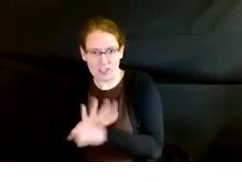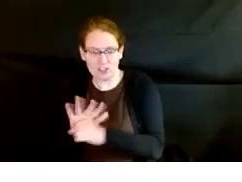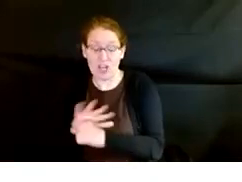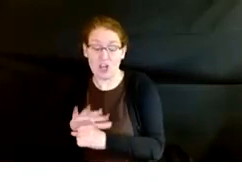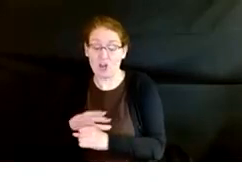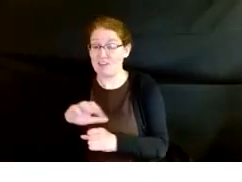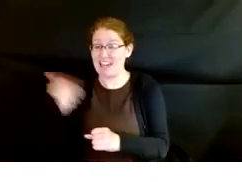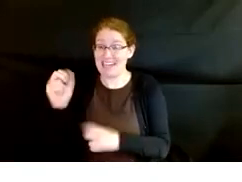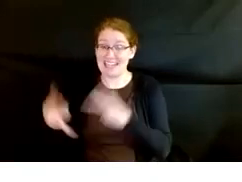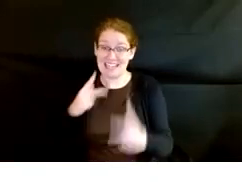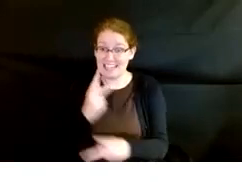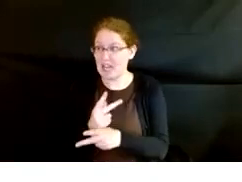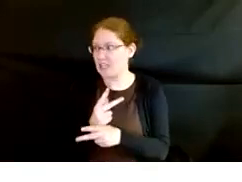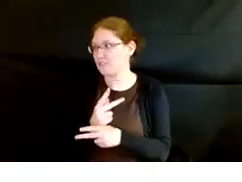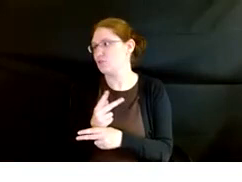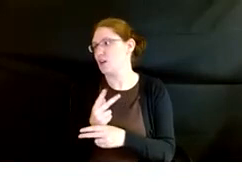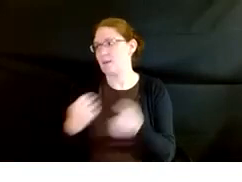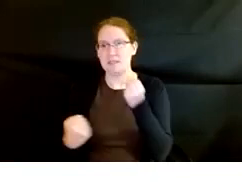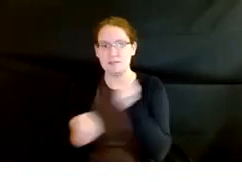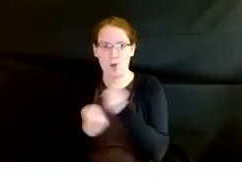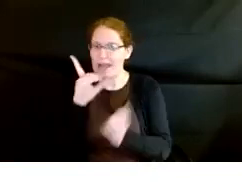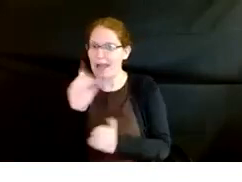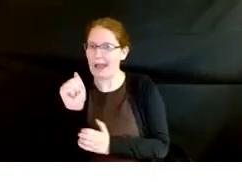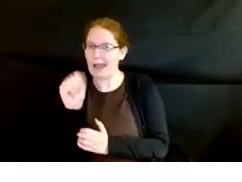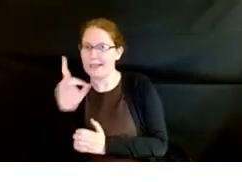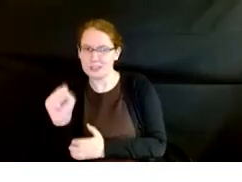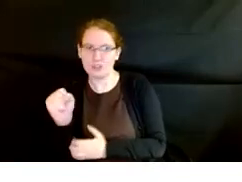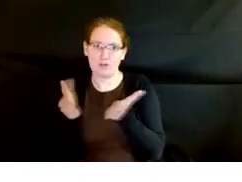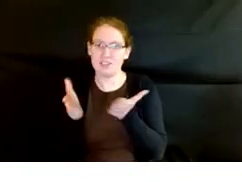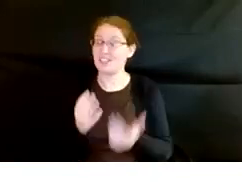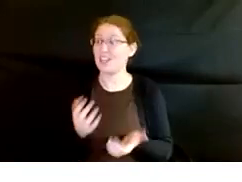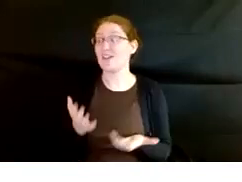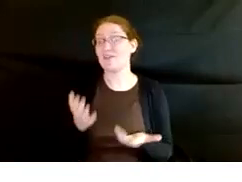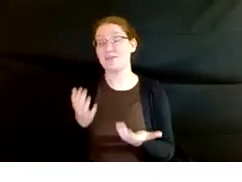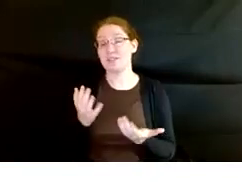that you might need ....some of the places don't want you to take along a companion with you